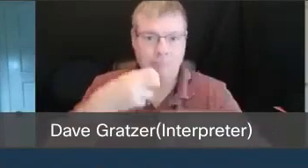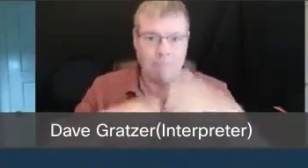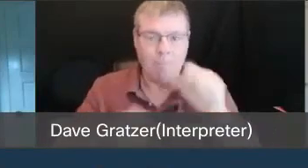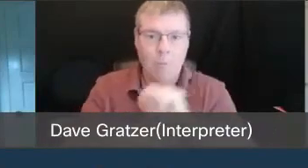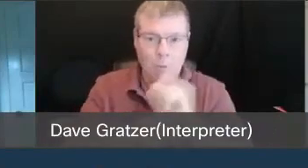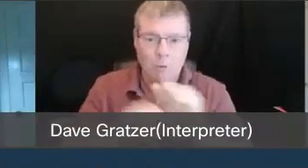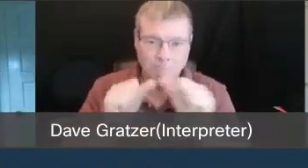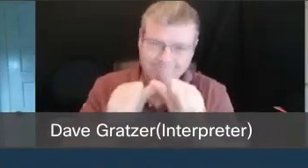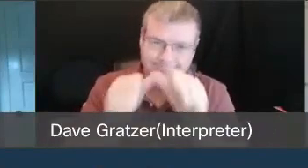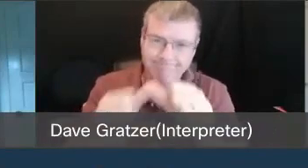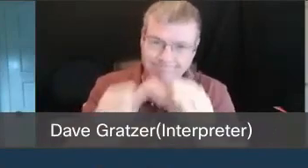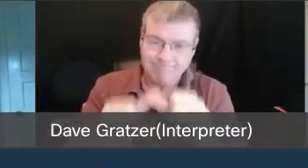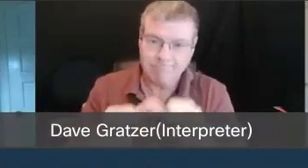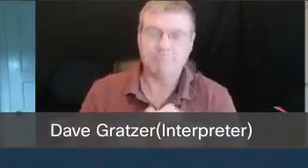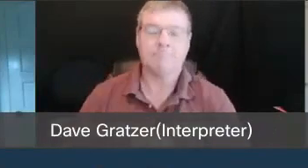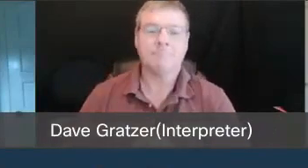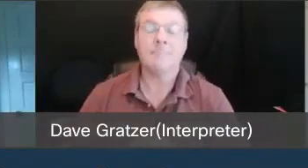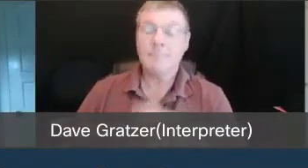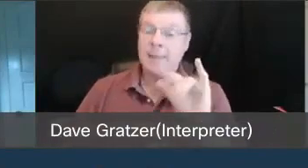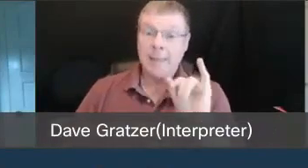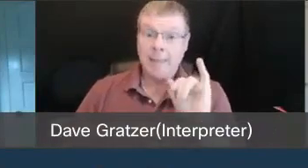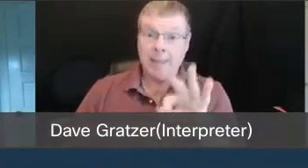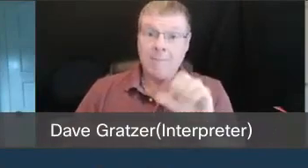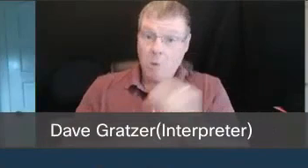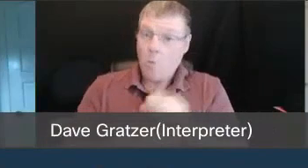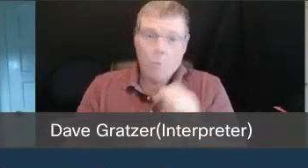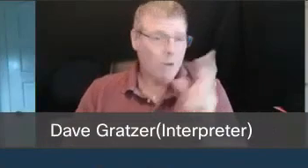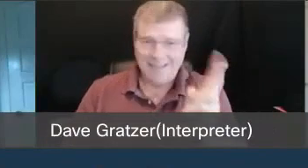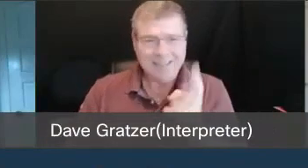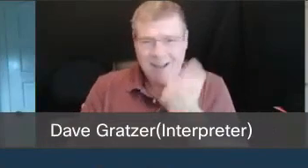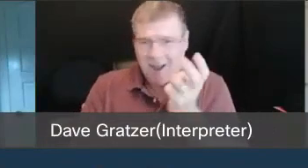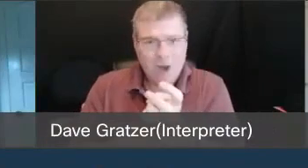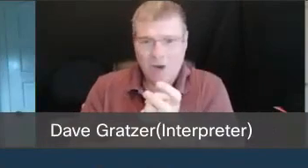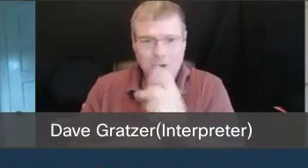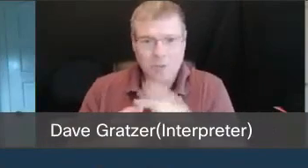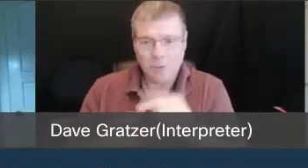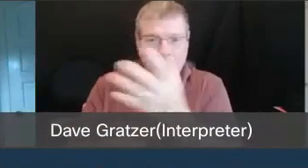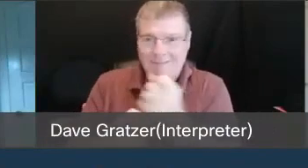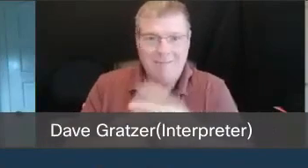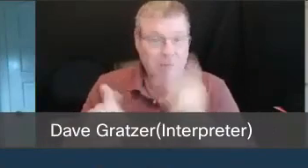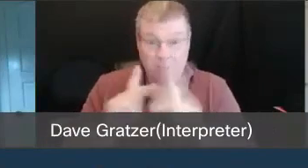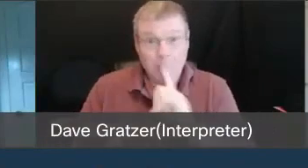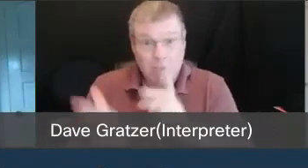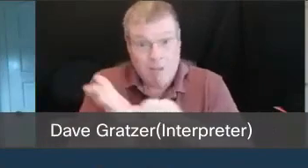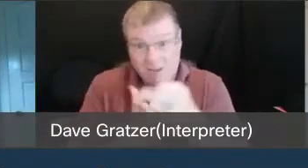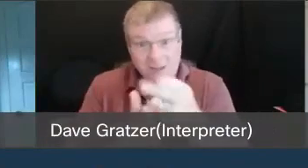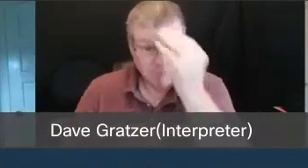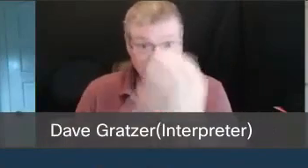So if you know that... Work histories are very difficult to get from claimants, I'm going to be quite honest with you.